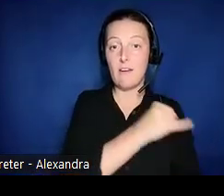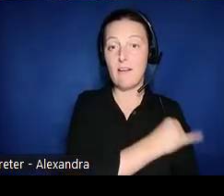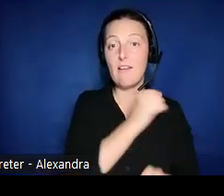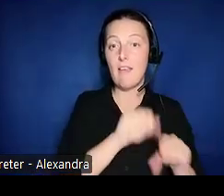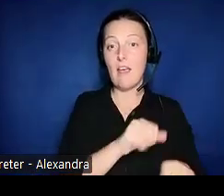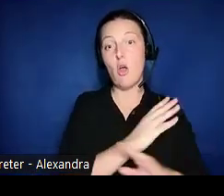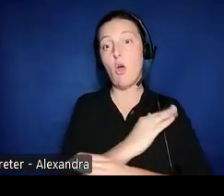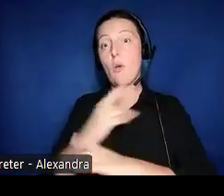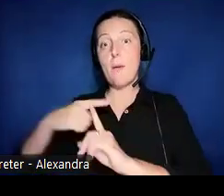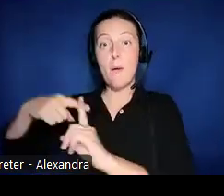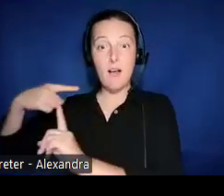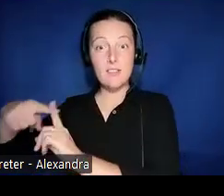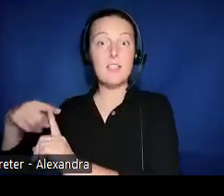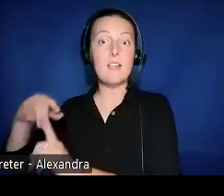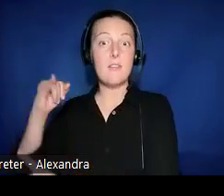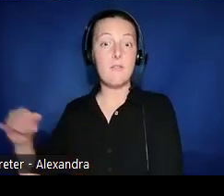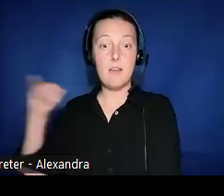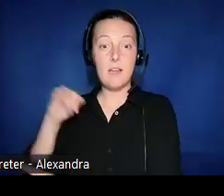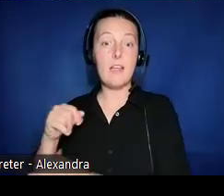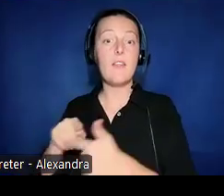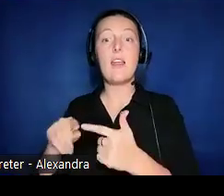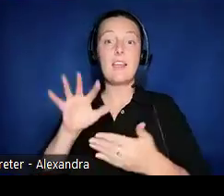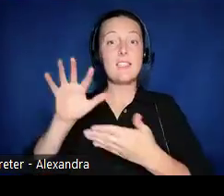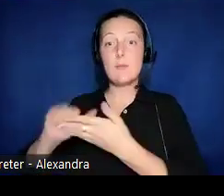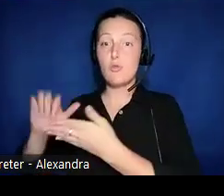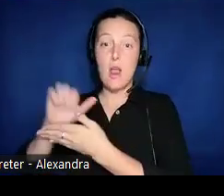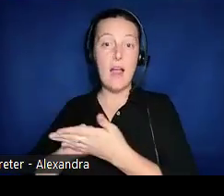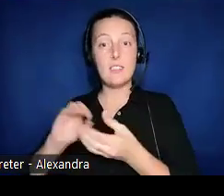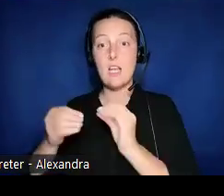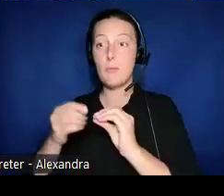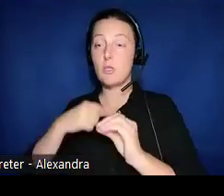it gives me the distances between them on that line. I can multiply those numbers. It tells me